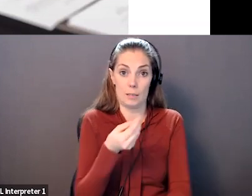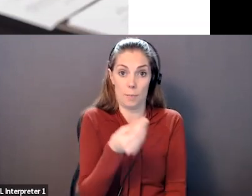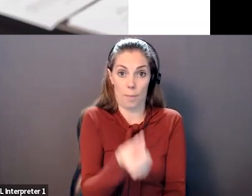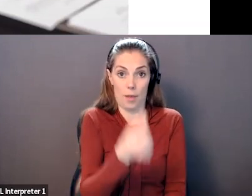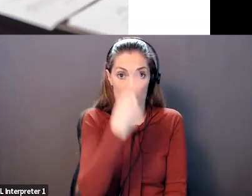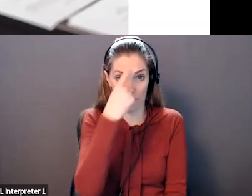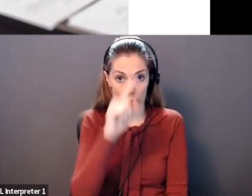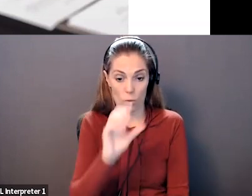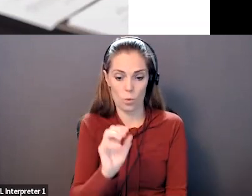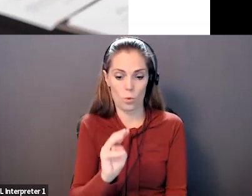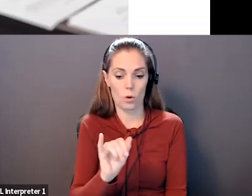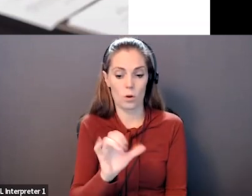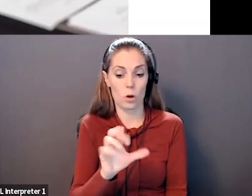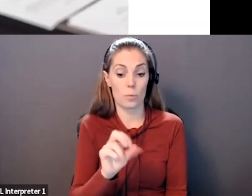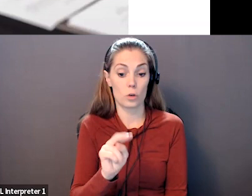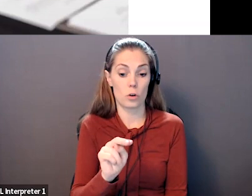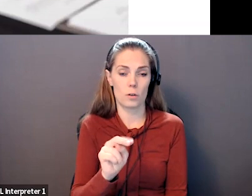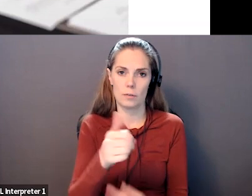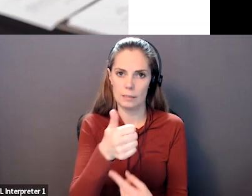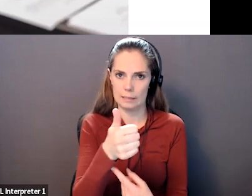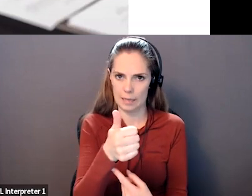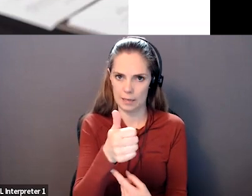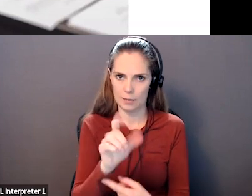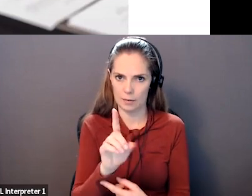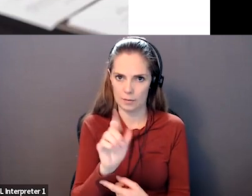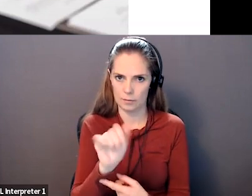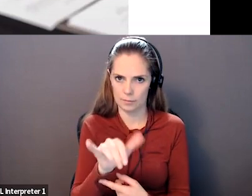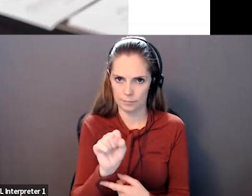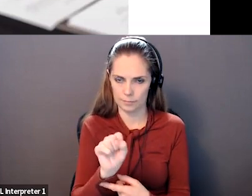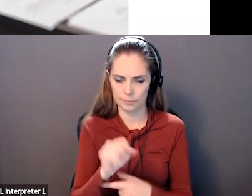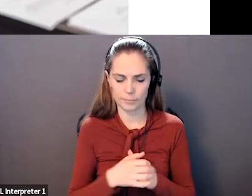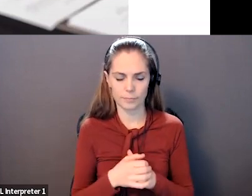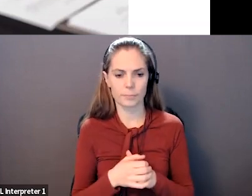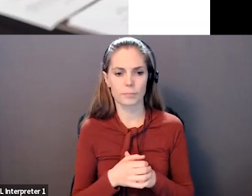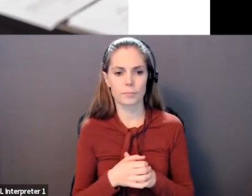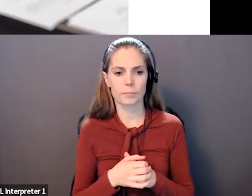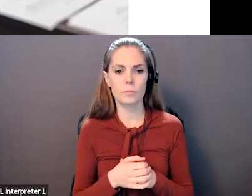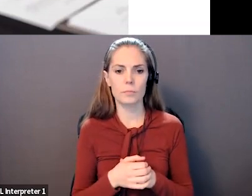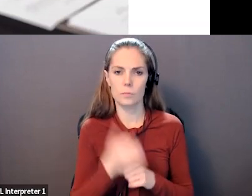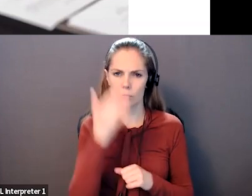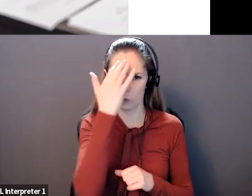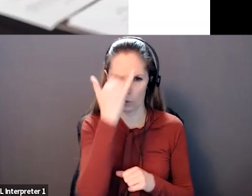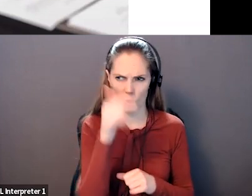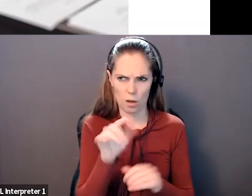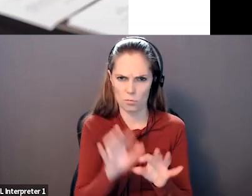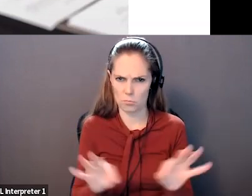and the reason that's important is what you'll, what we've seen on our long COVID claims are post